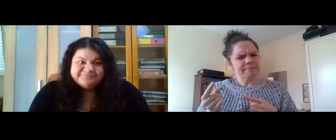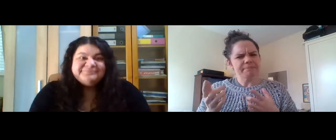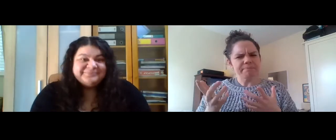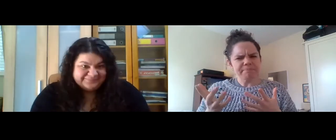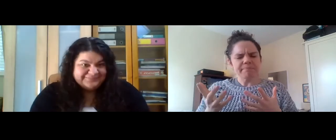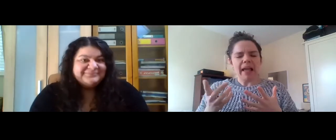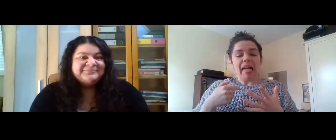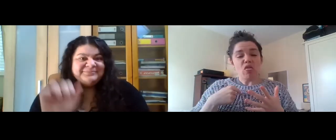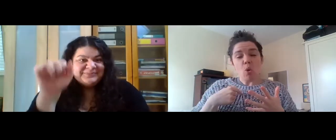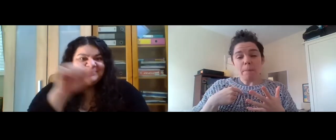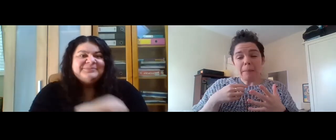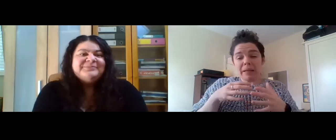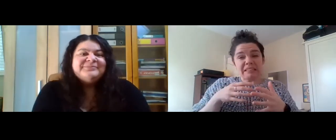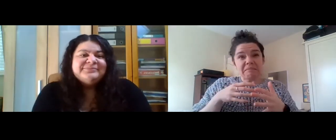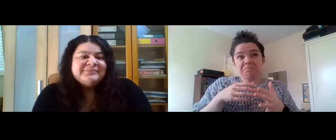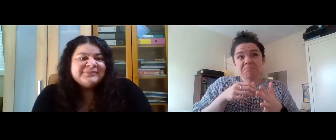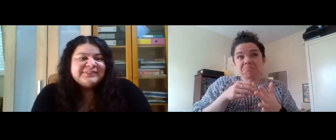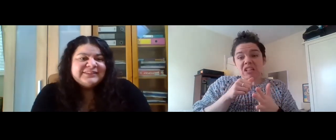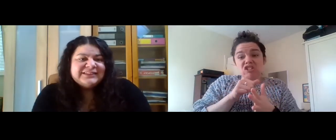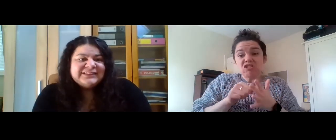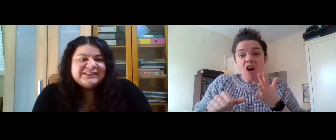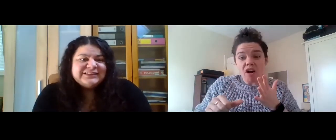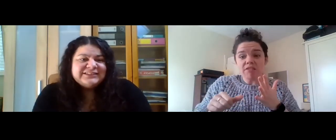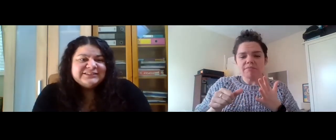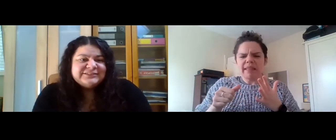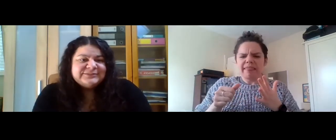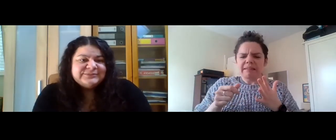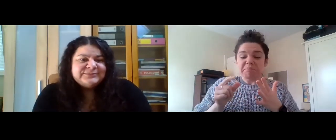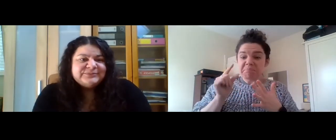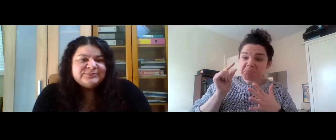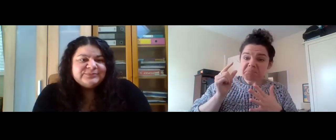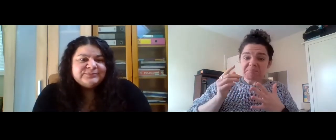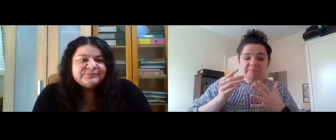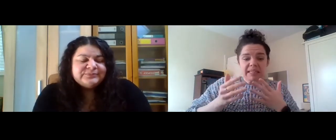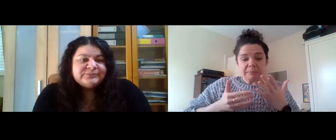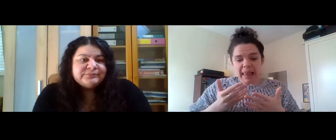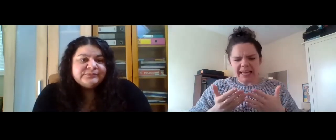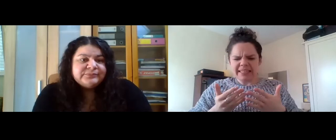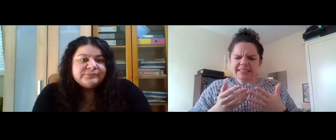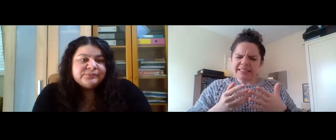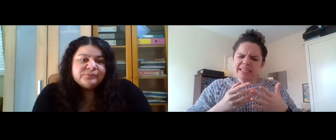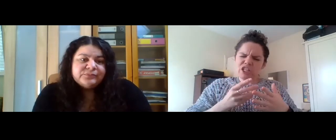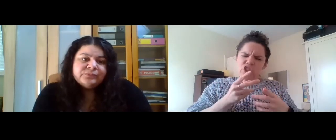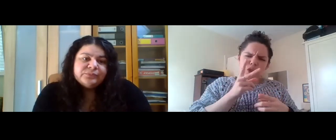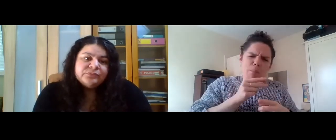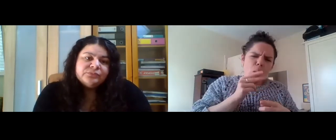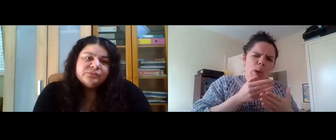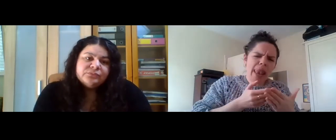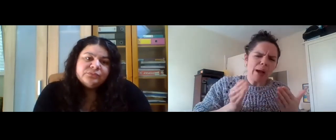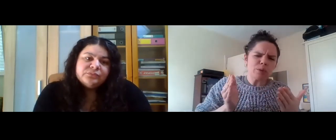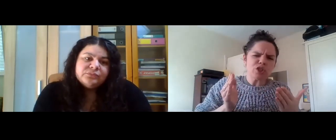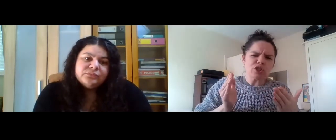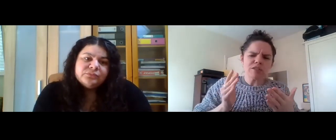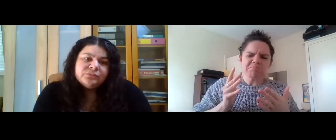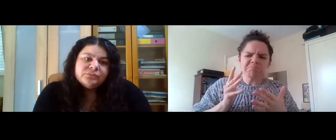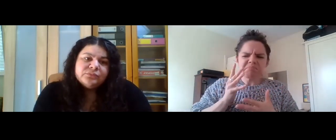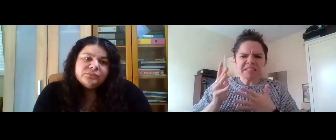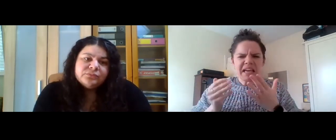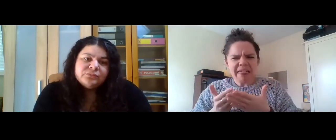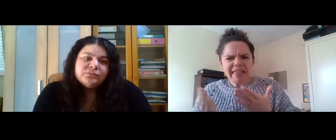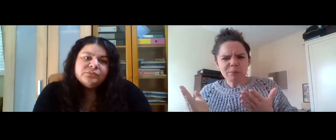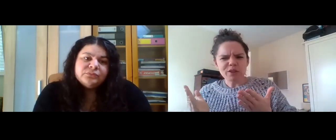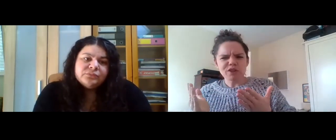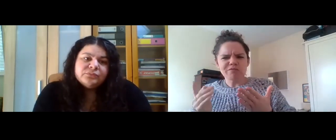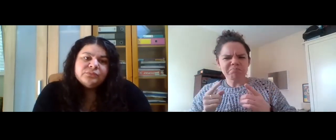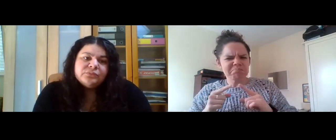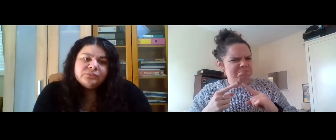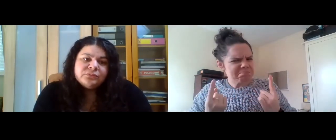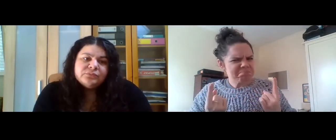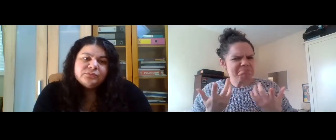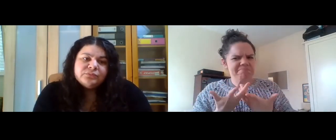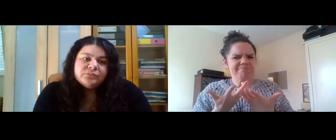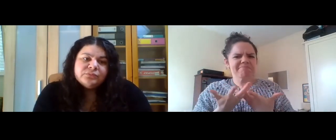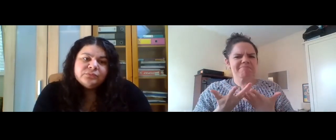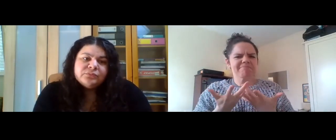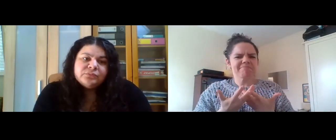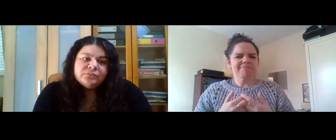I thought perhaps we could start with explaining the differences between sign language and spoken language.